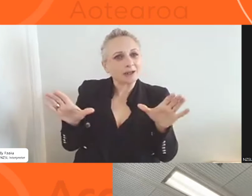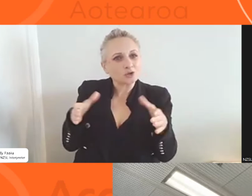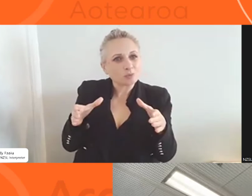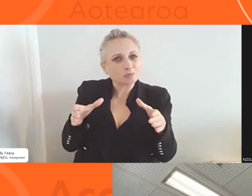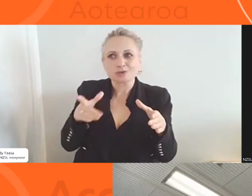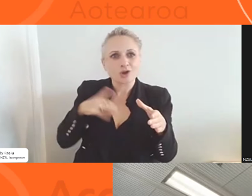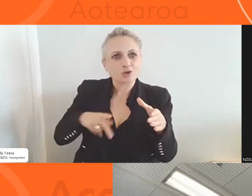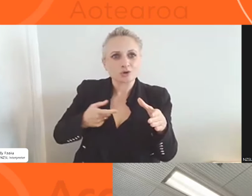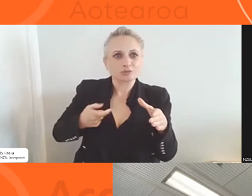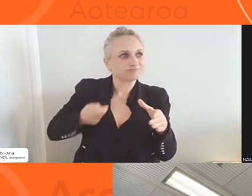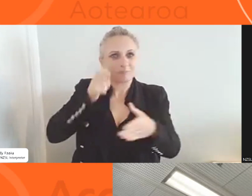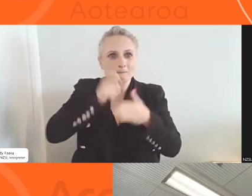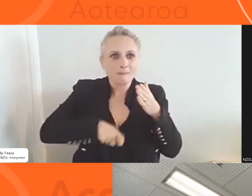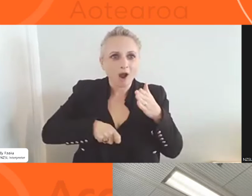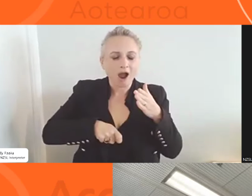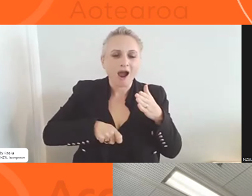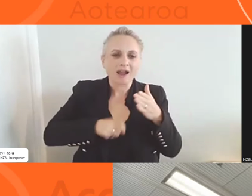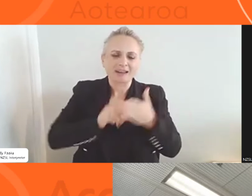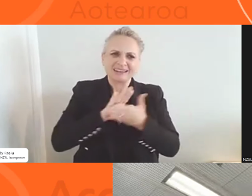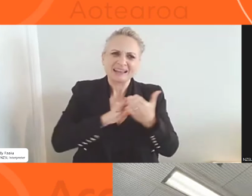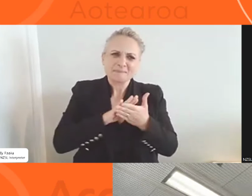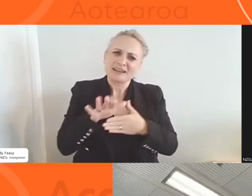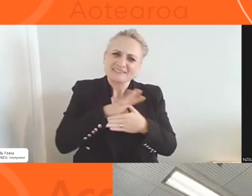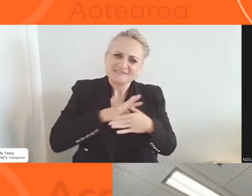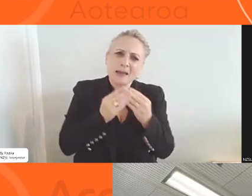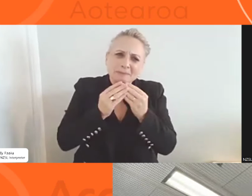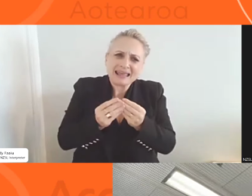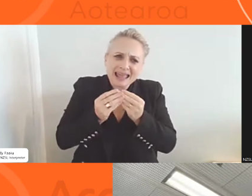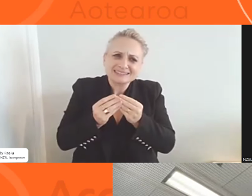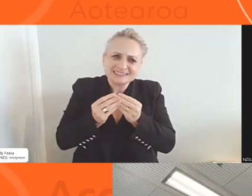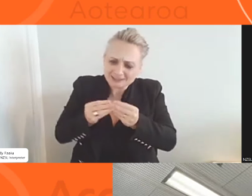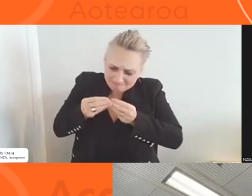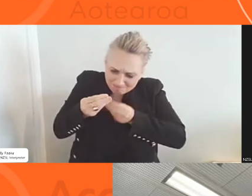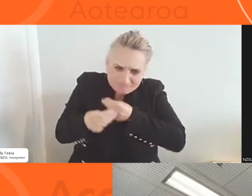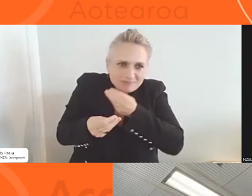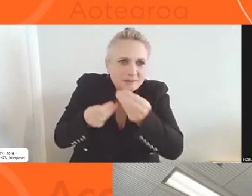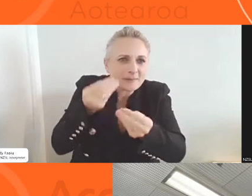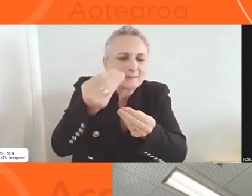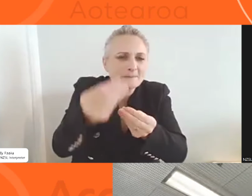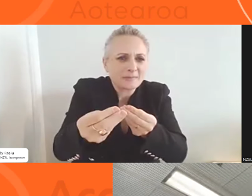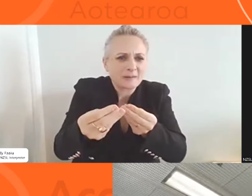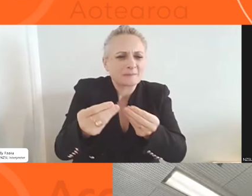an asset that would grow with them. And I wonder why we have such short-sighted